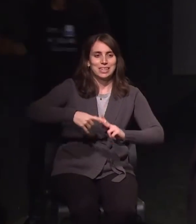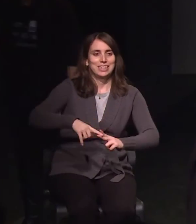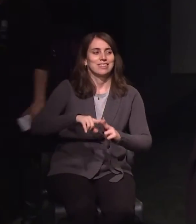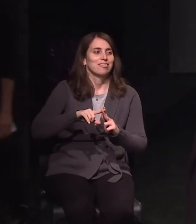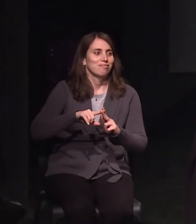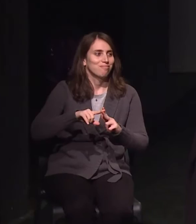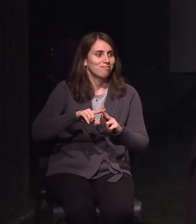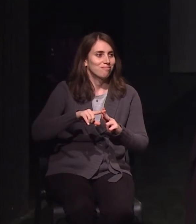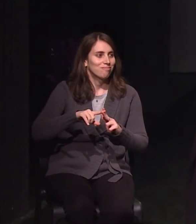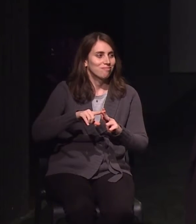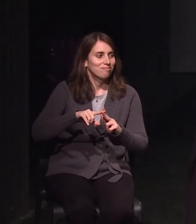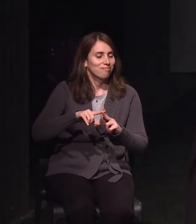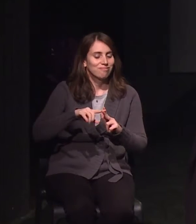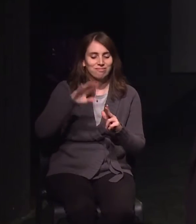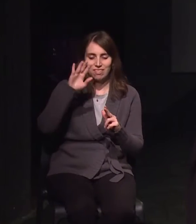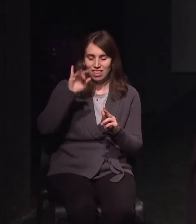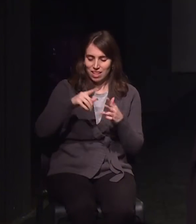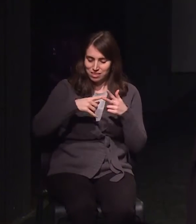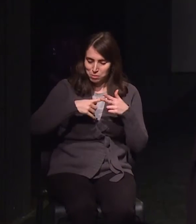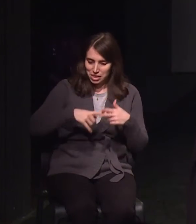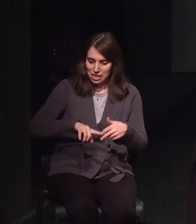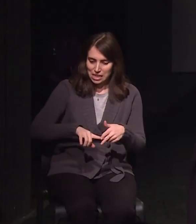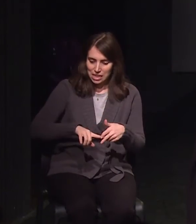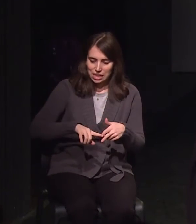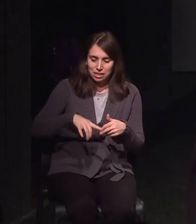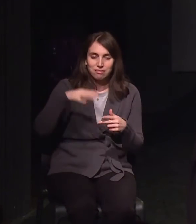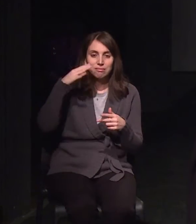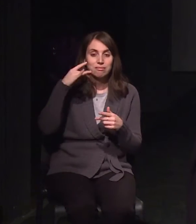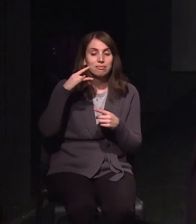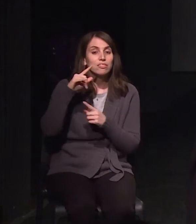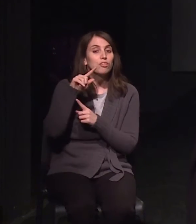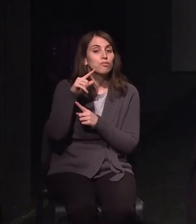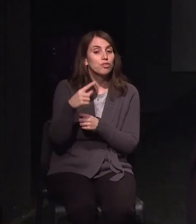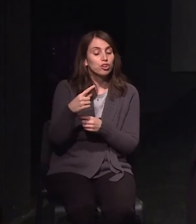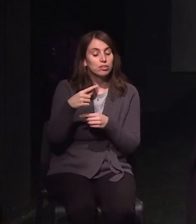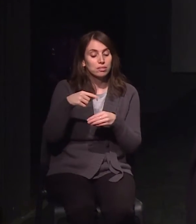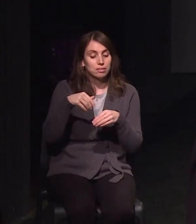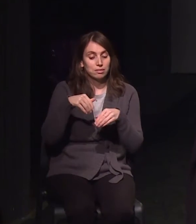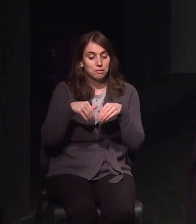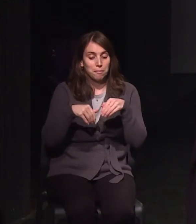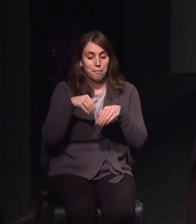It’s a beginning in that it’s the first ballet Balanchine made in America.